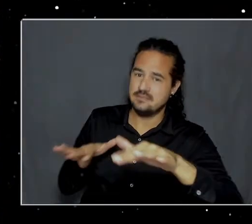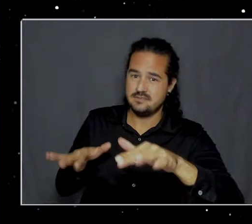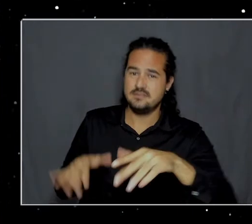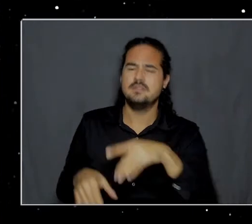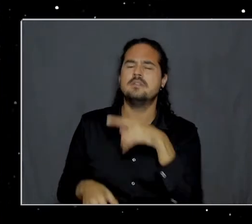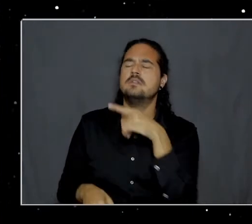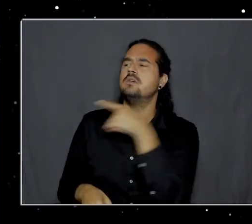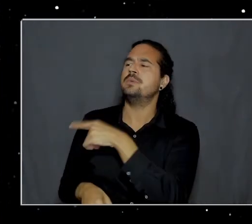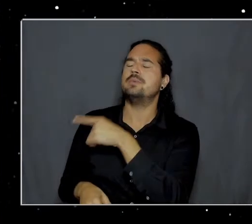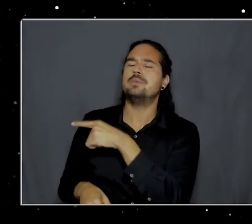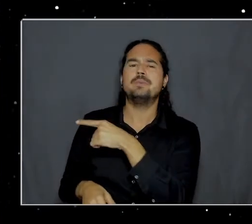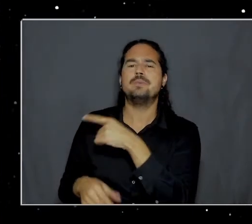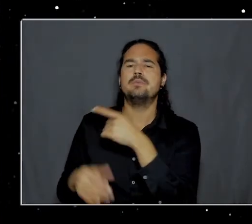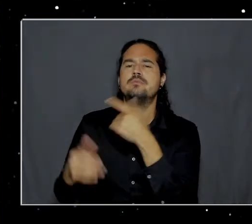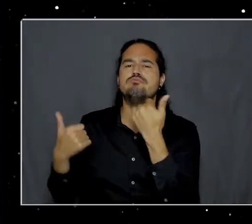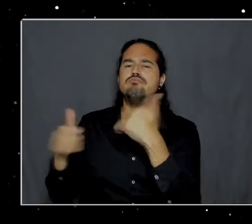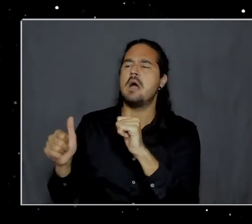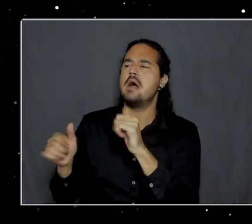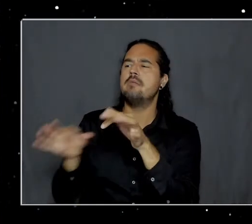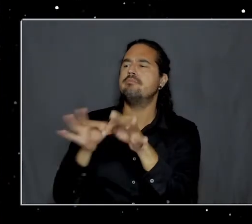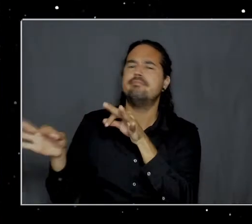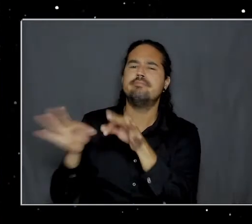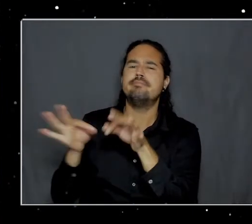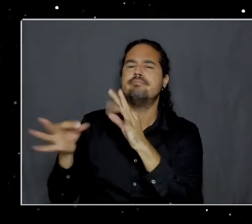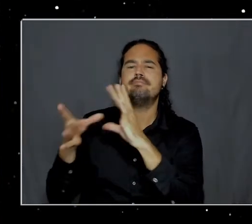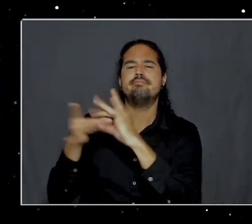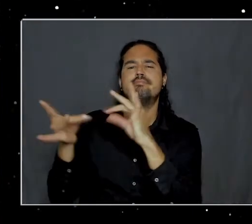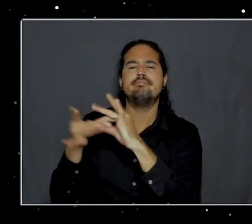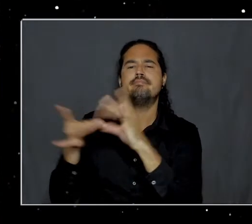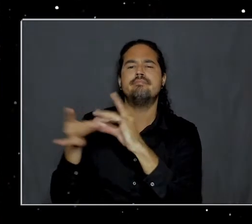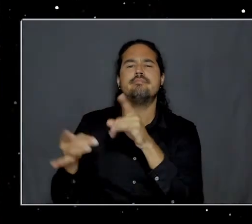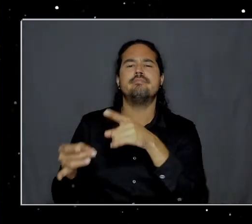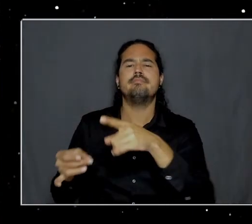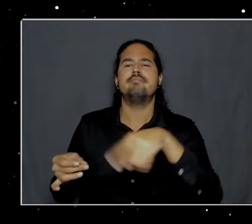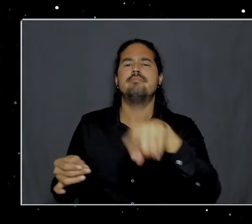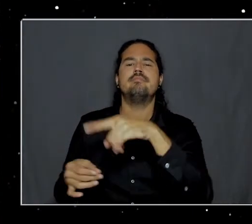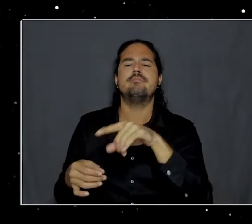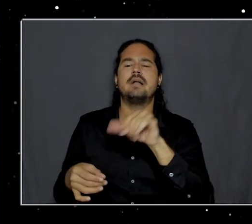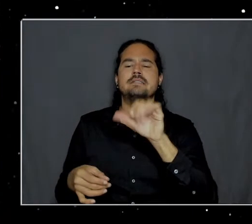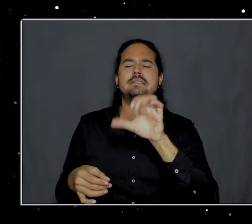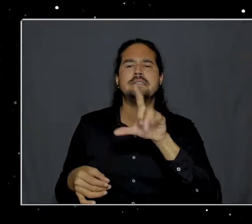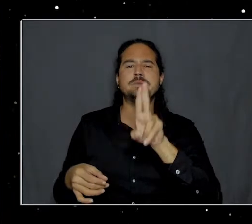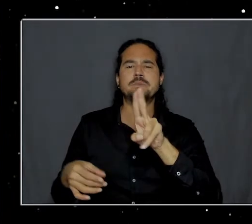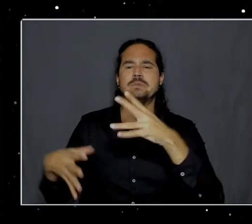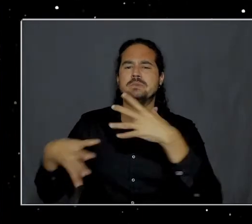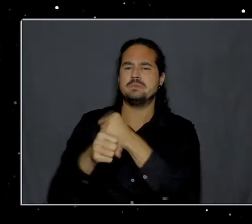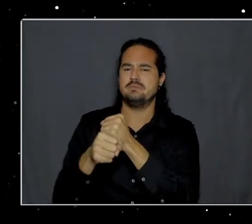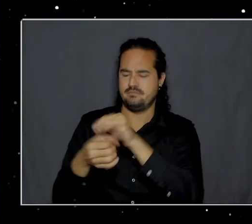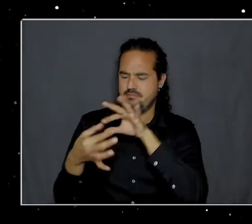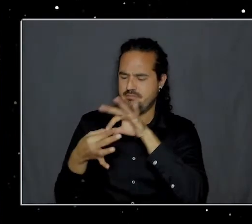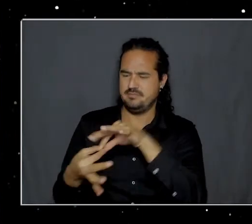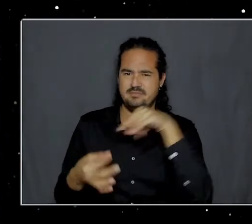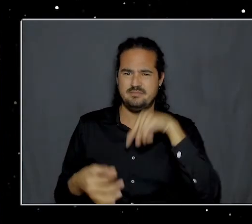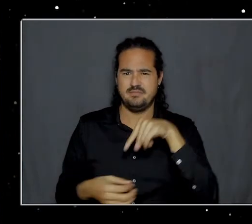AND I WONDER IF YOU HAVE AN ARTICULATION OF THE WORK OF THE